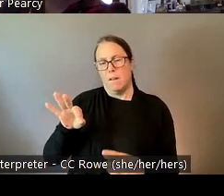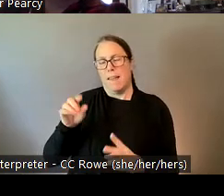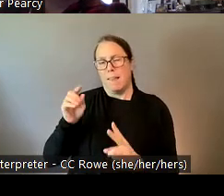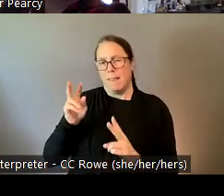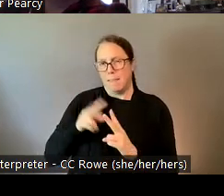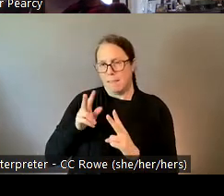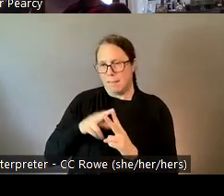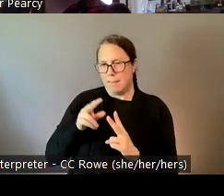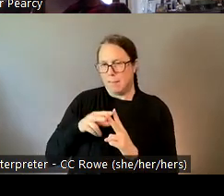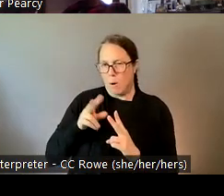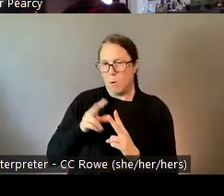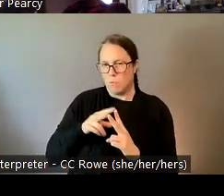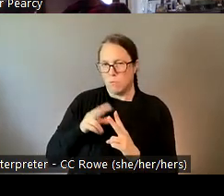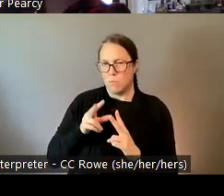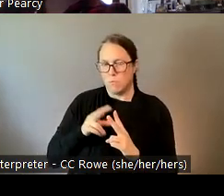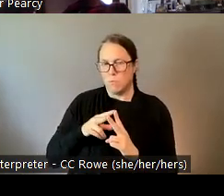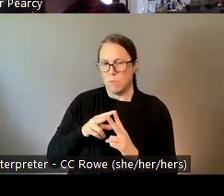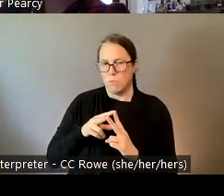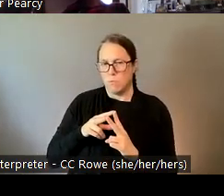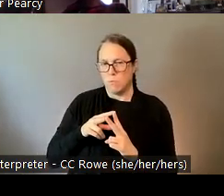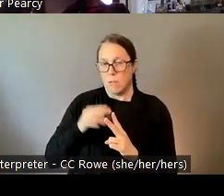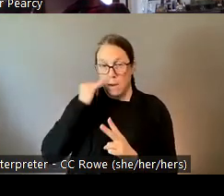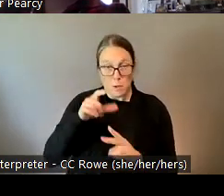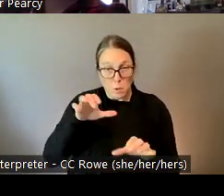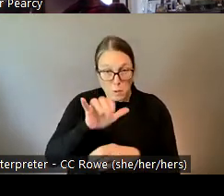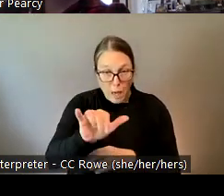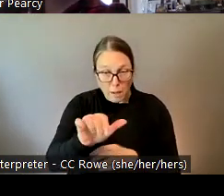So when you do that and someone opens it using a screen reader,